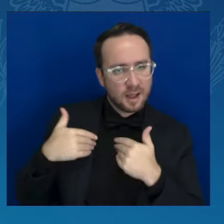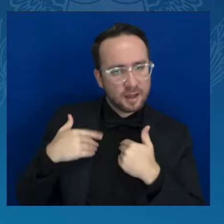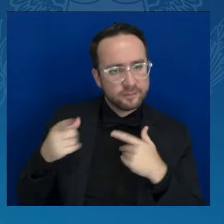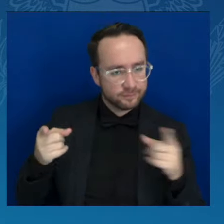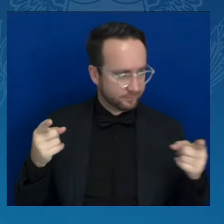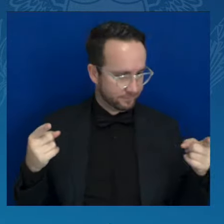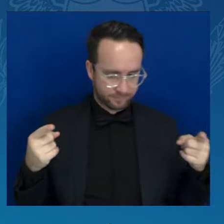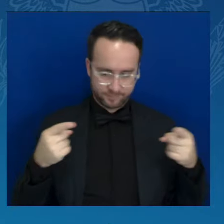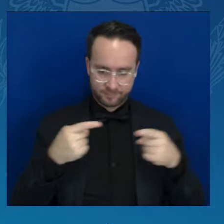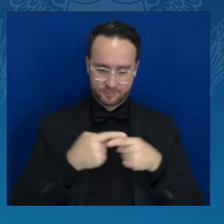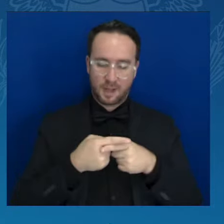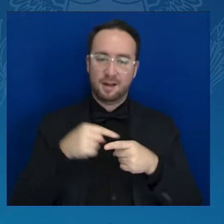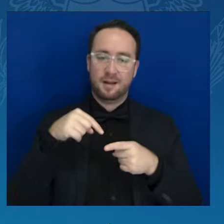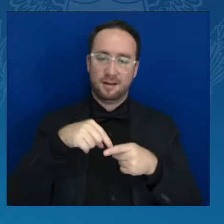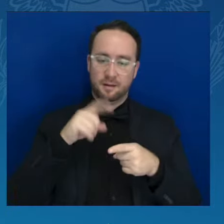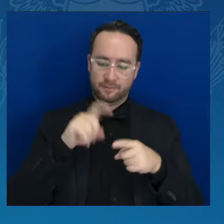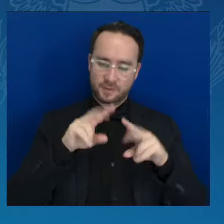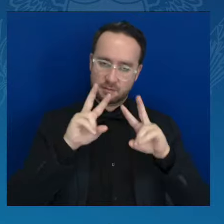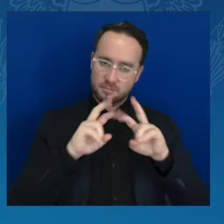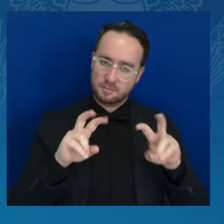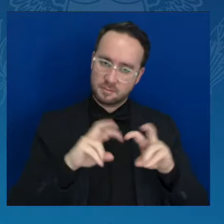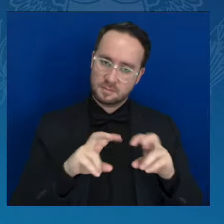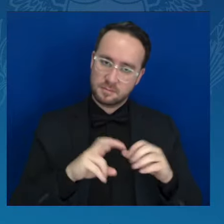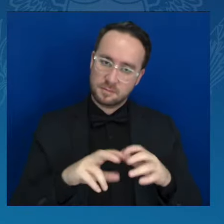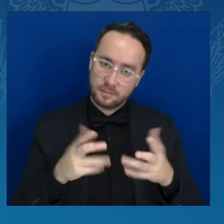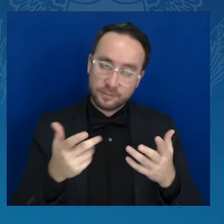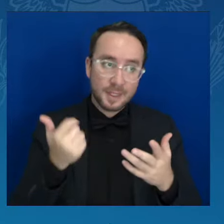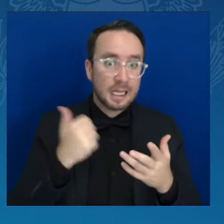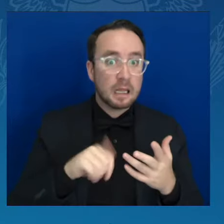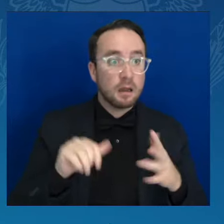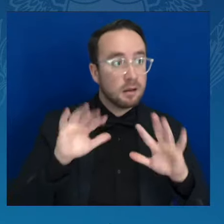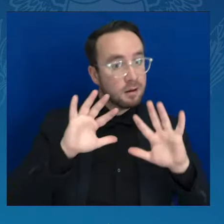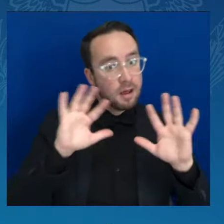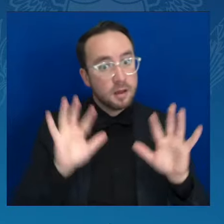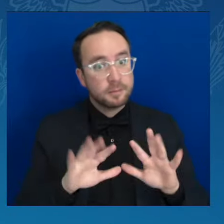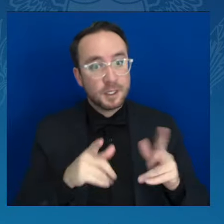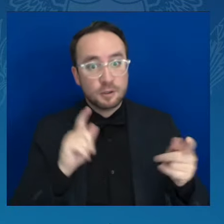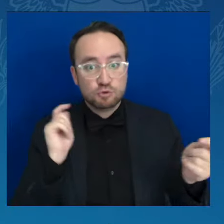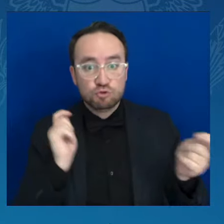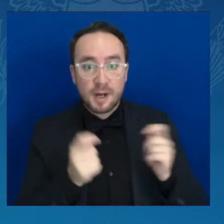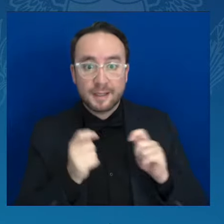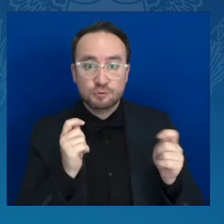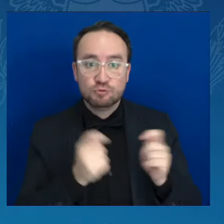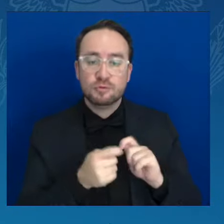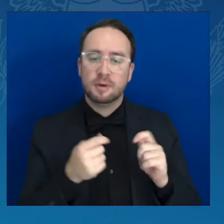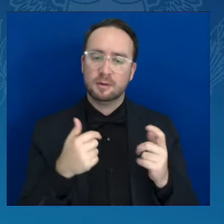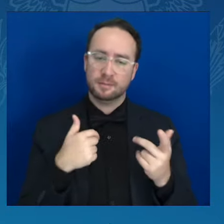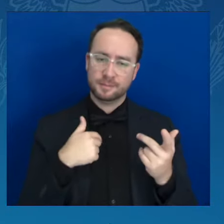has to do with the tremendous detection capability of our satellites, both, as the vice President mentioned,